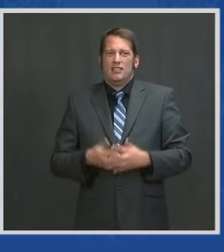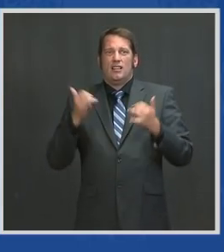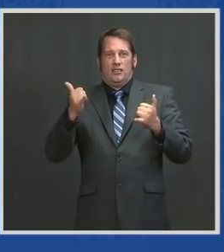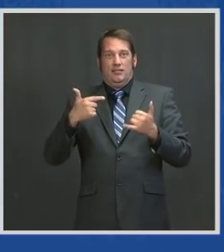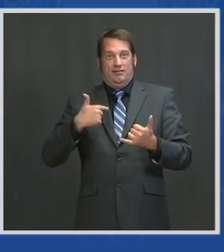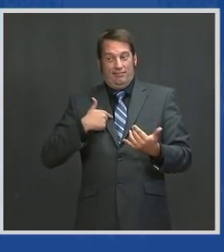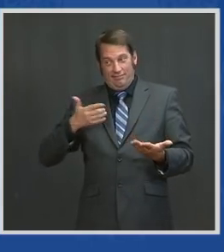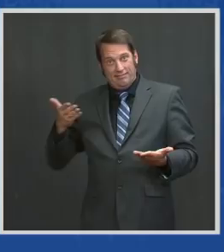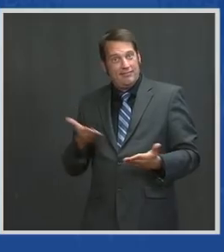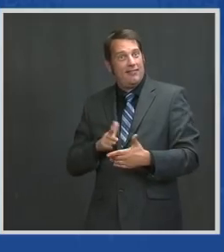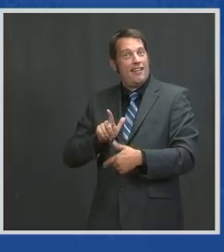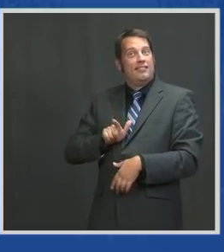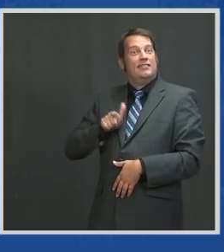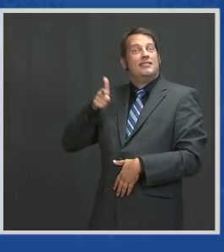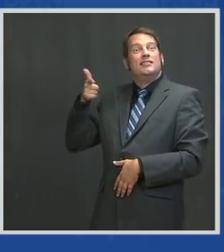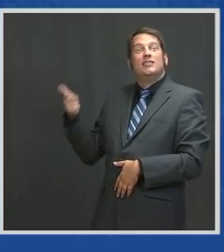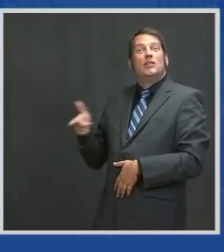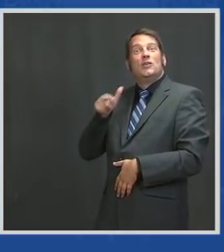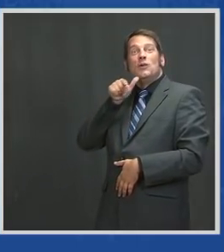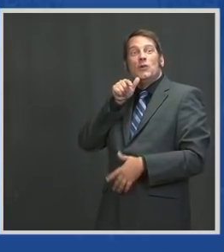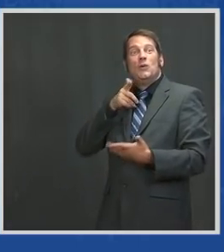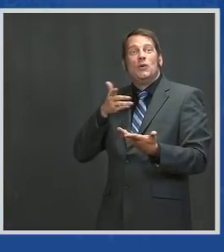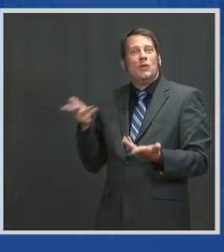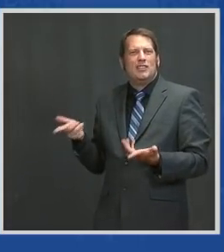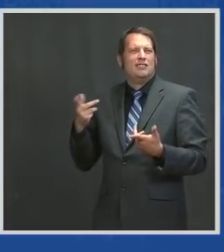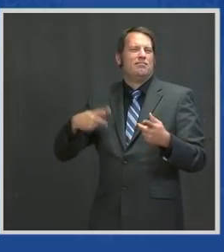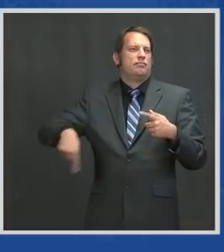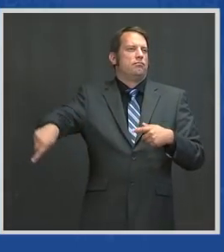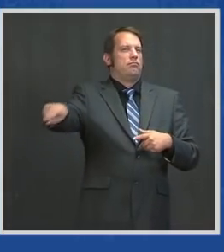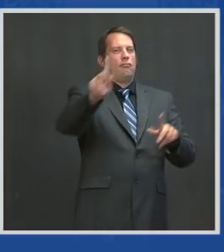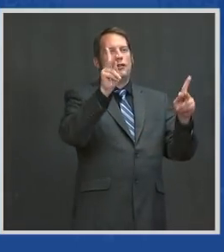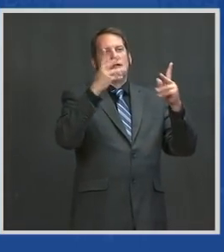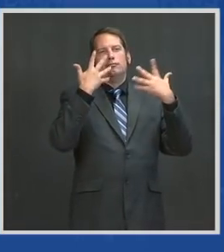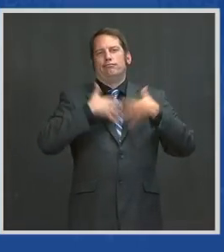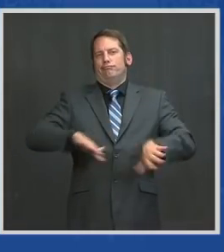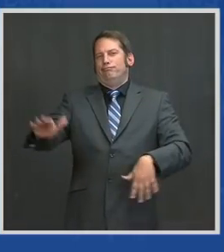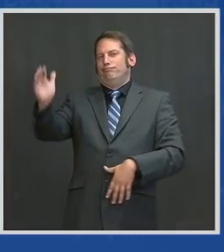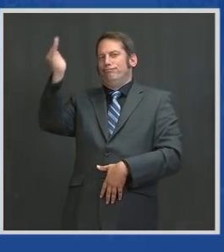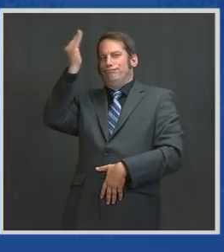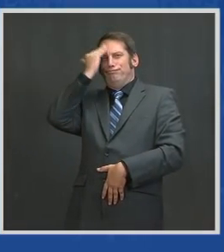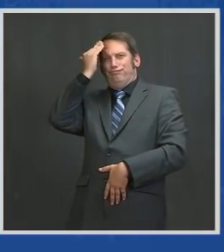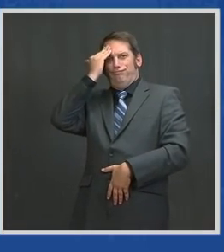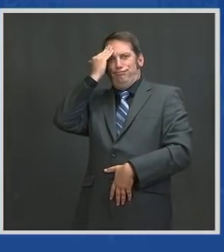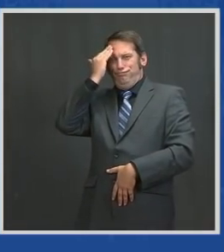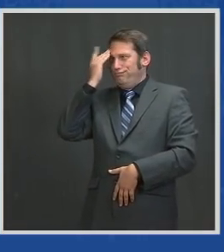someone who is so familiar with what it means to be a part of a military family.